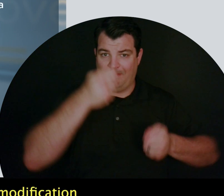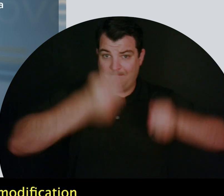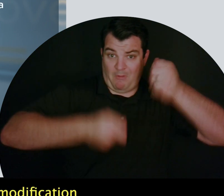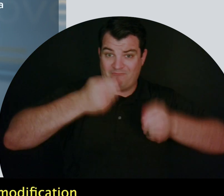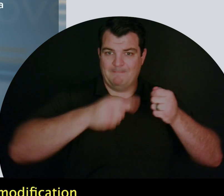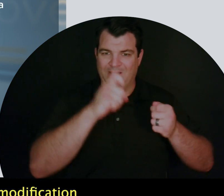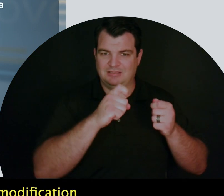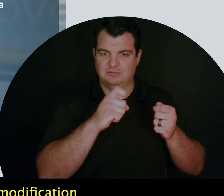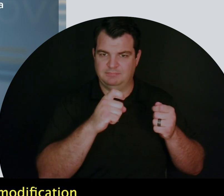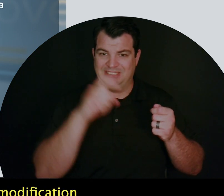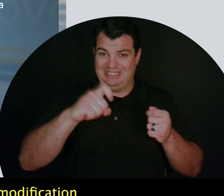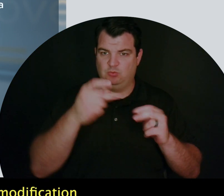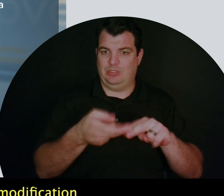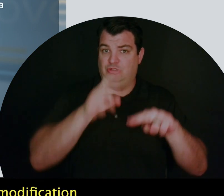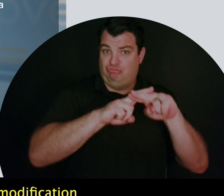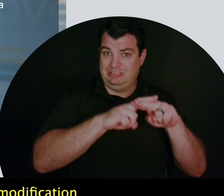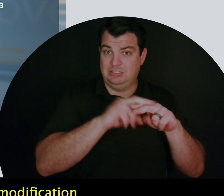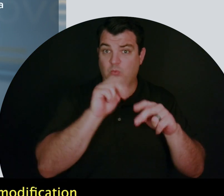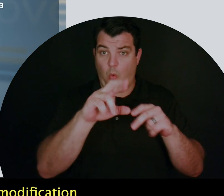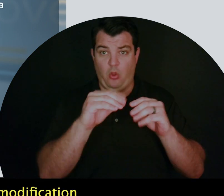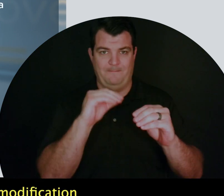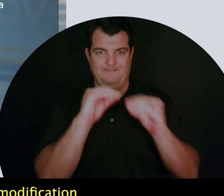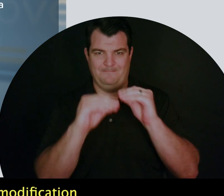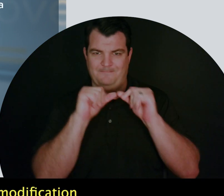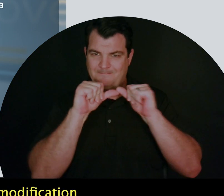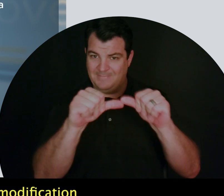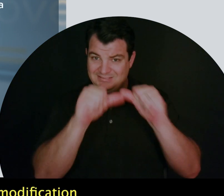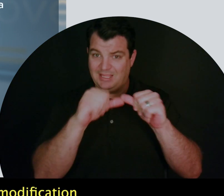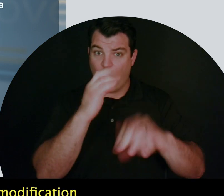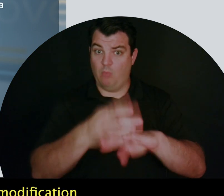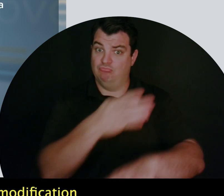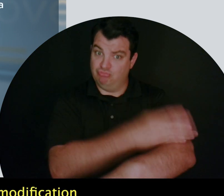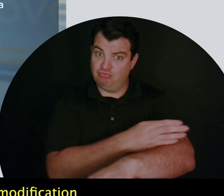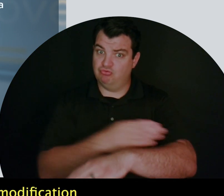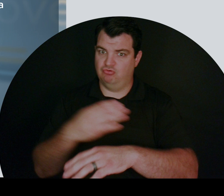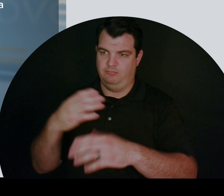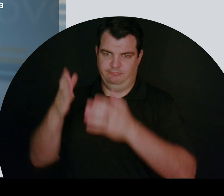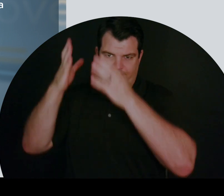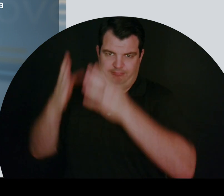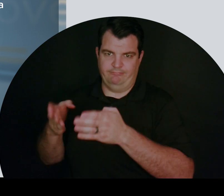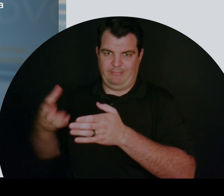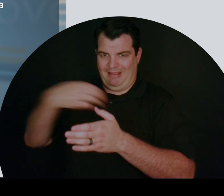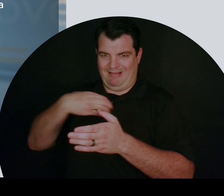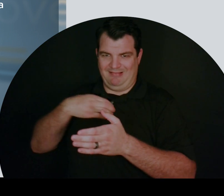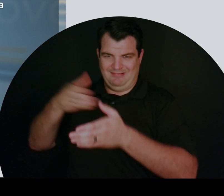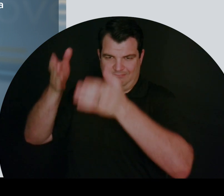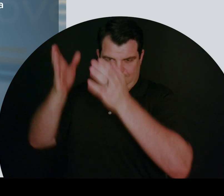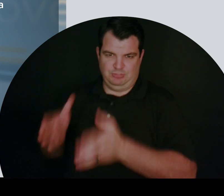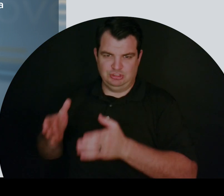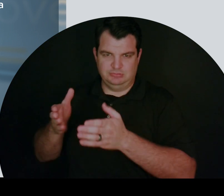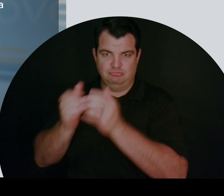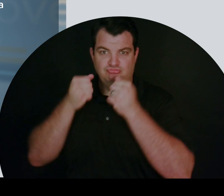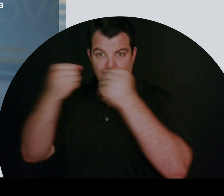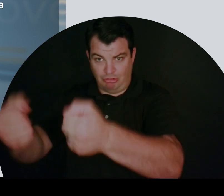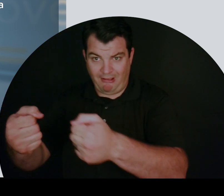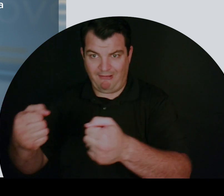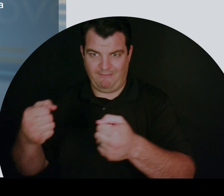One requirement is the modification must be needed to increase, maintain or improve a claimant's functional capacity